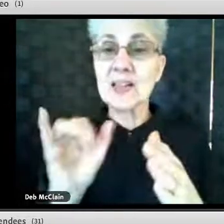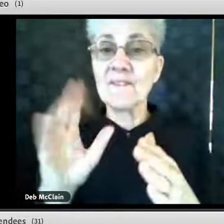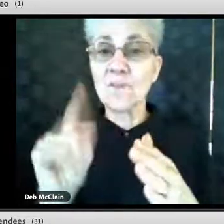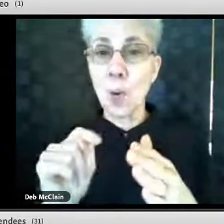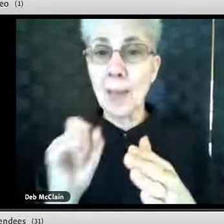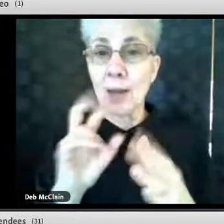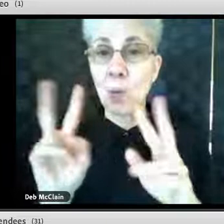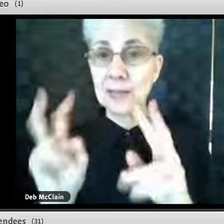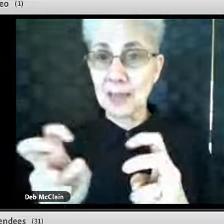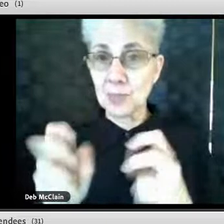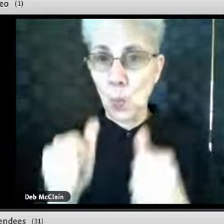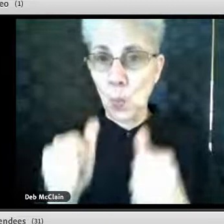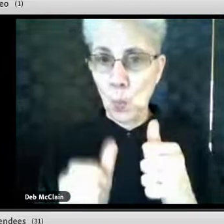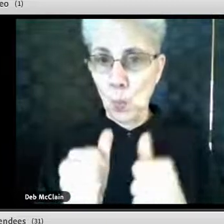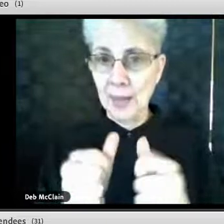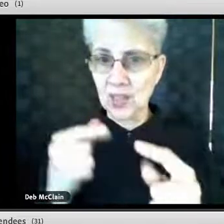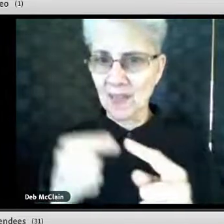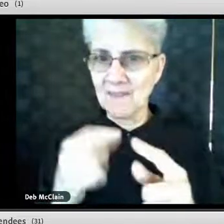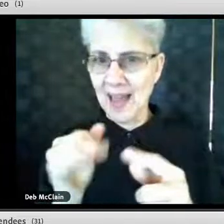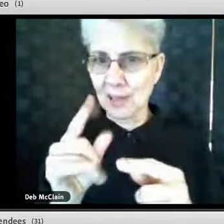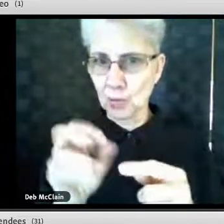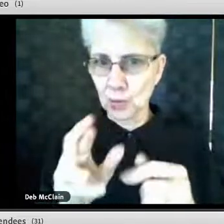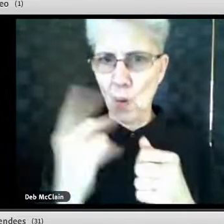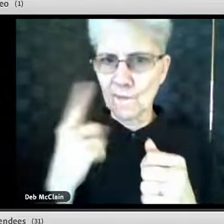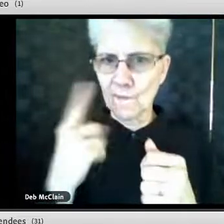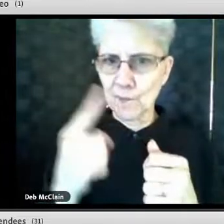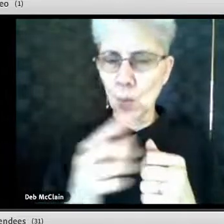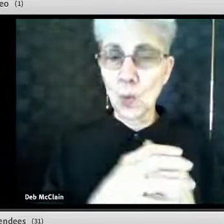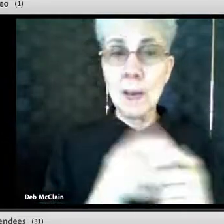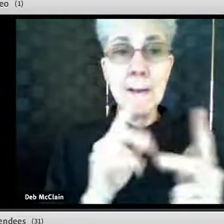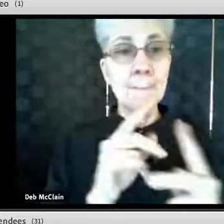and is the format or the subject matter the main factor?